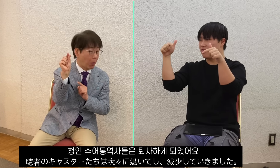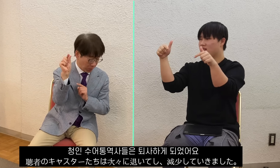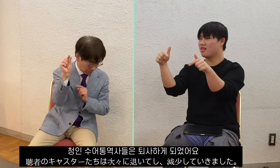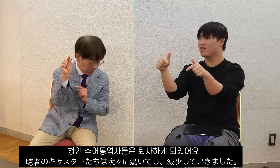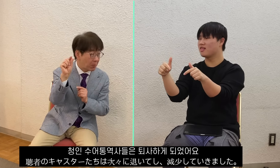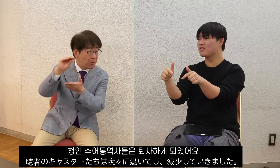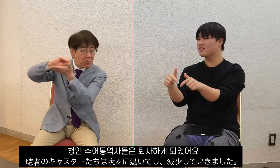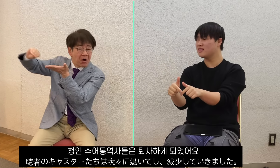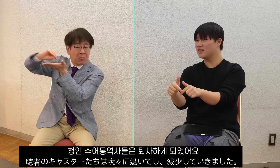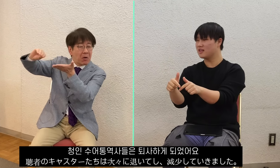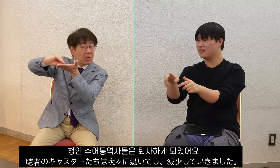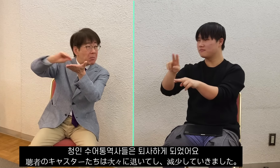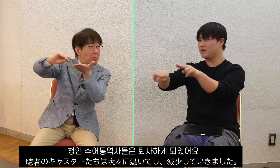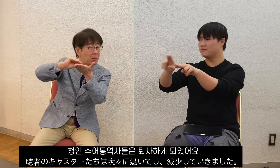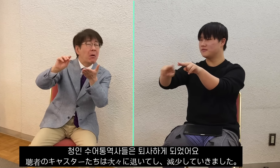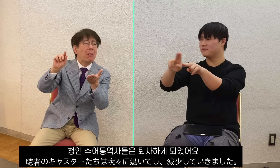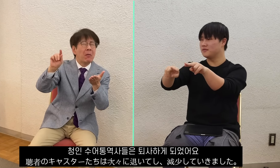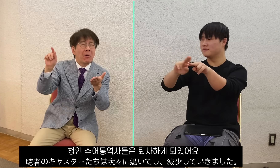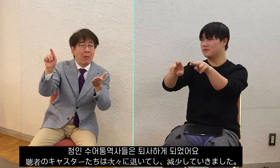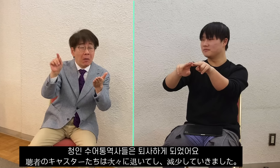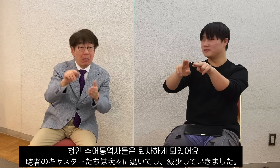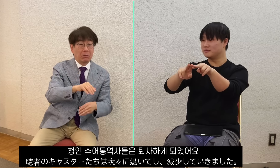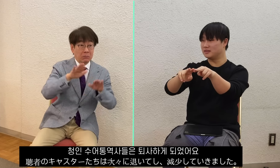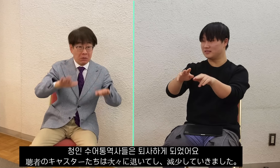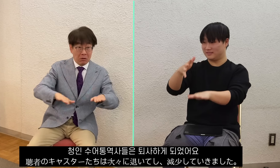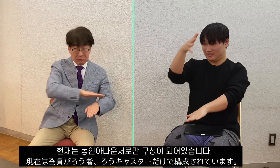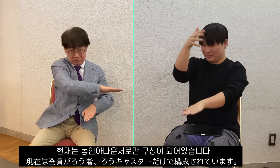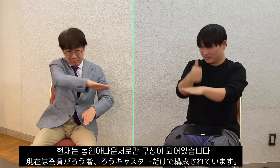sign language interpreters left the company.